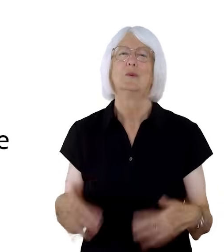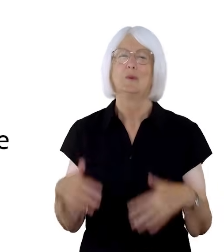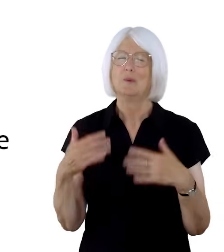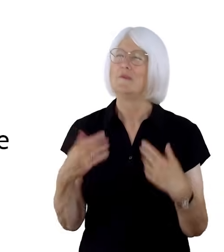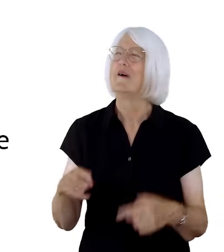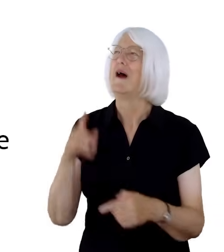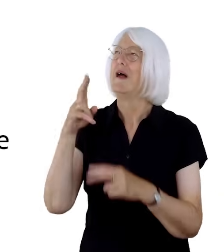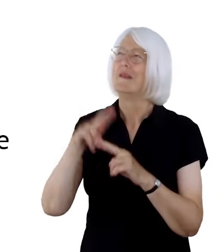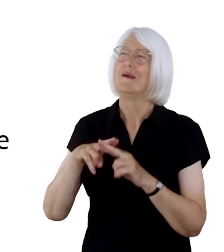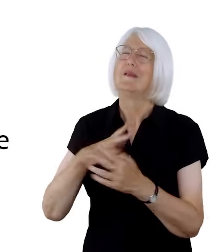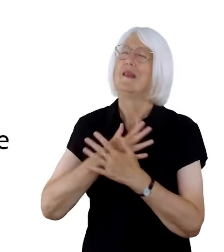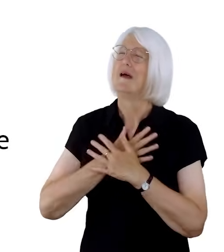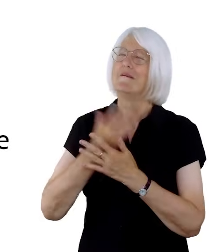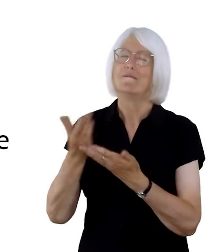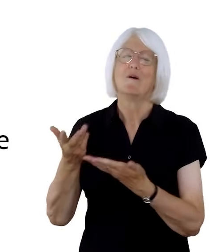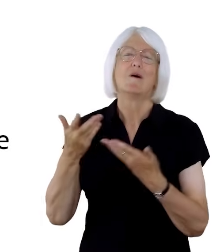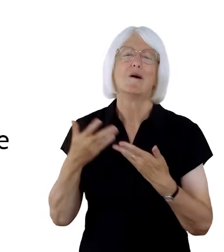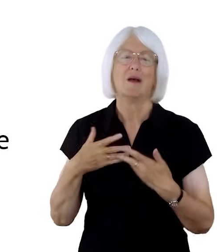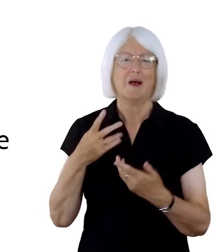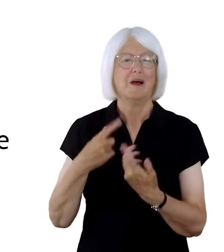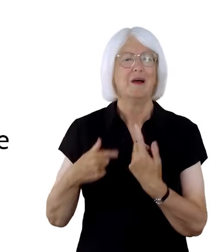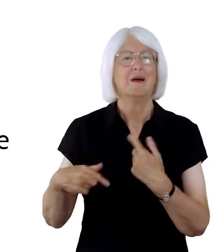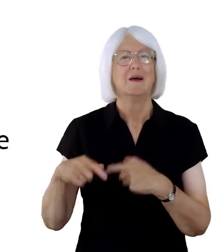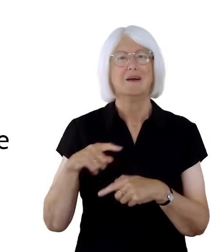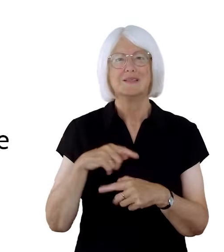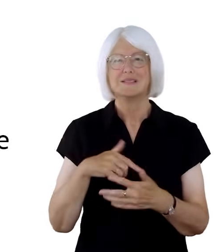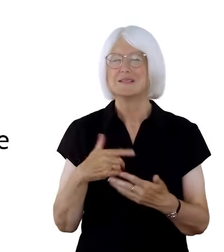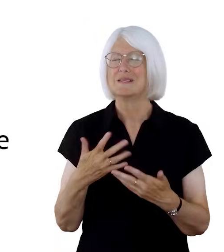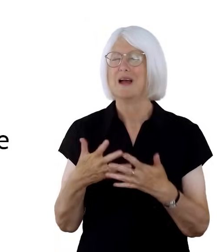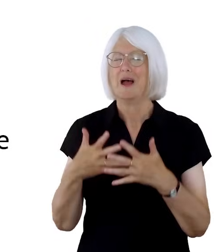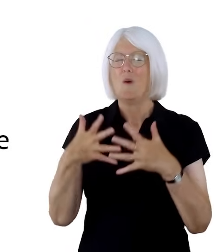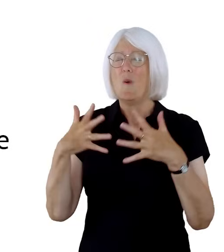How deep the Father's love for us